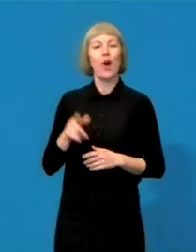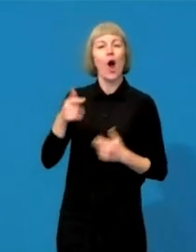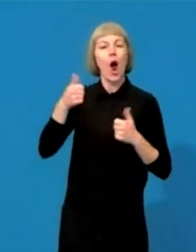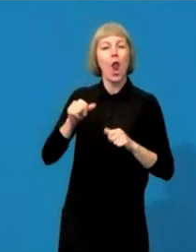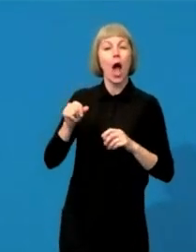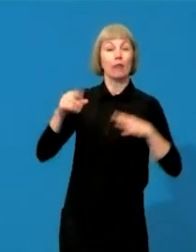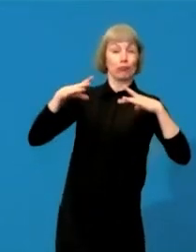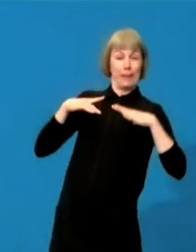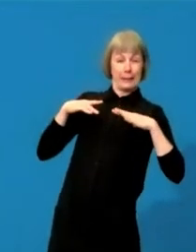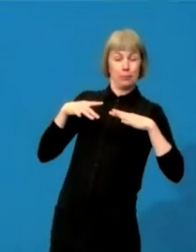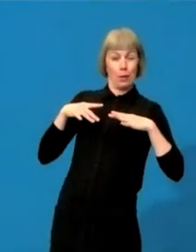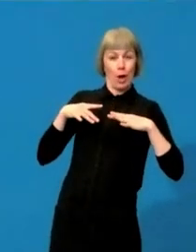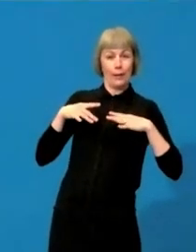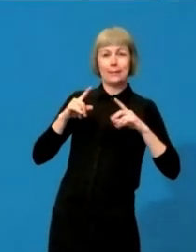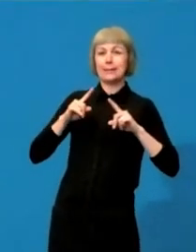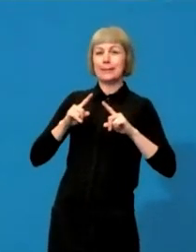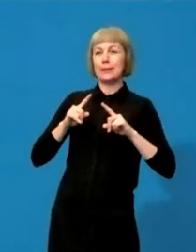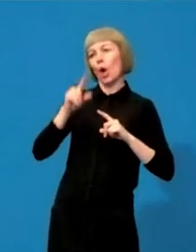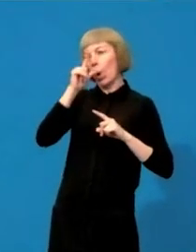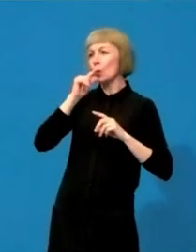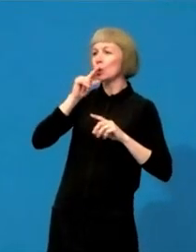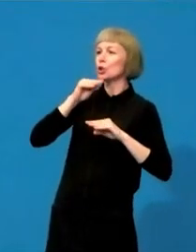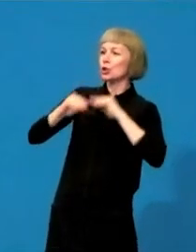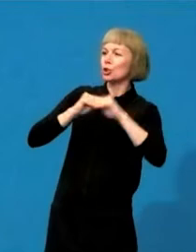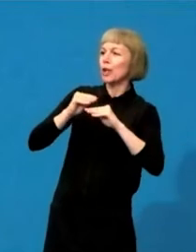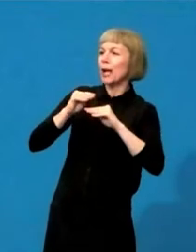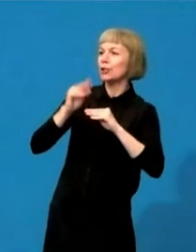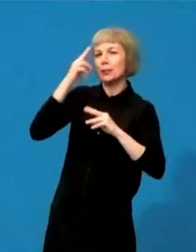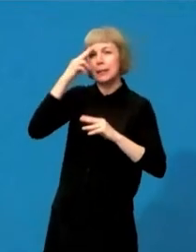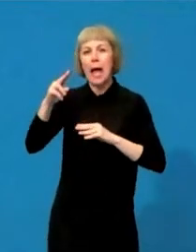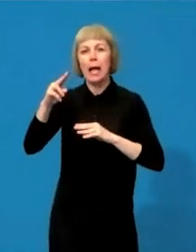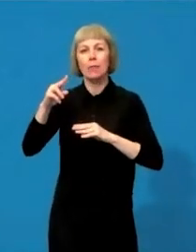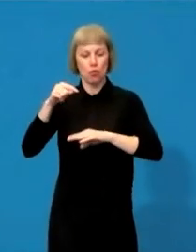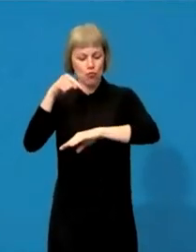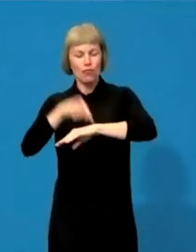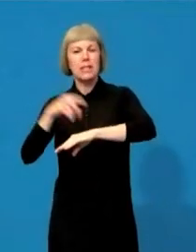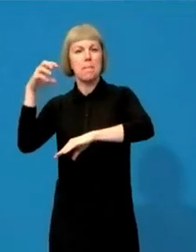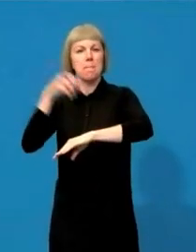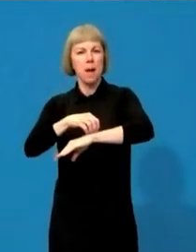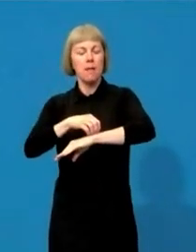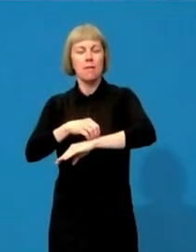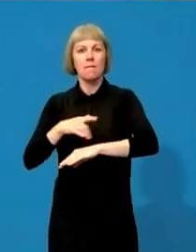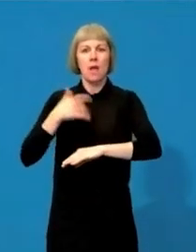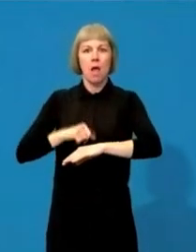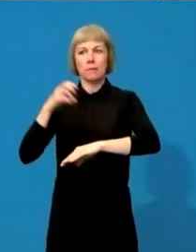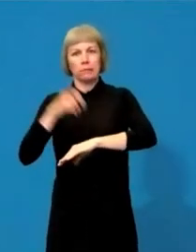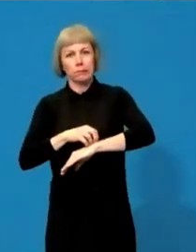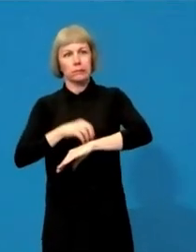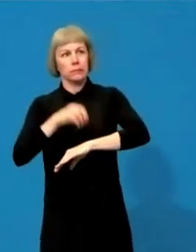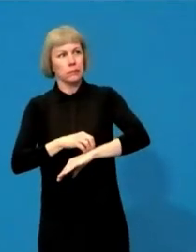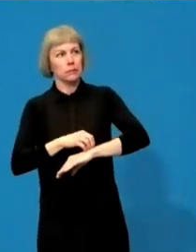And do you think that the NDIS needs to understand the - the role of family